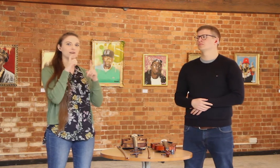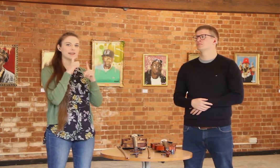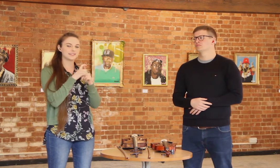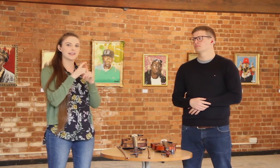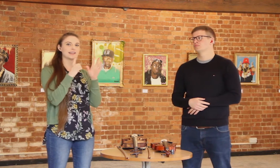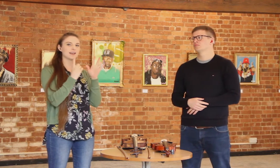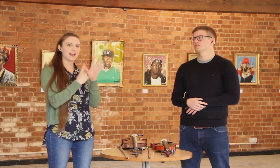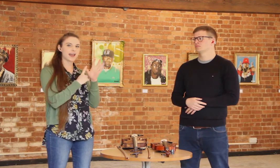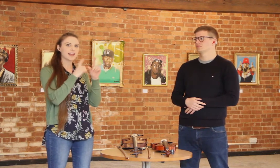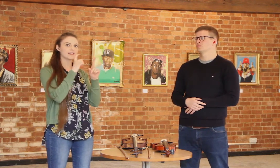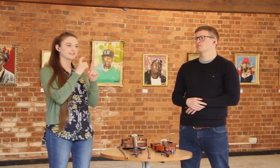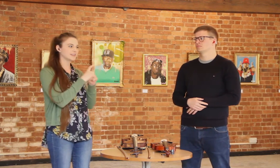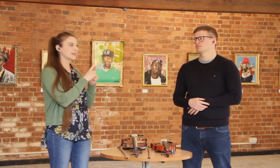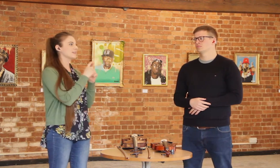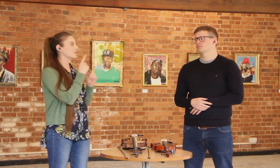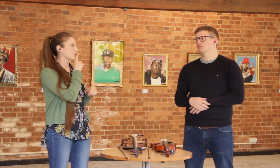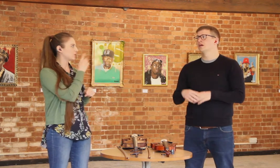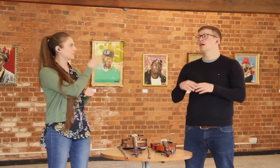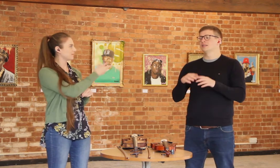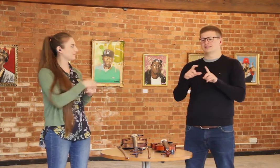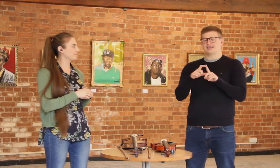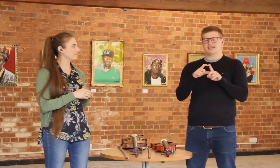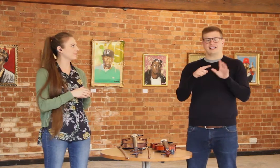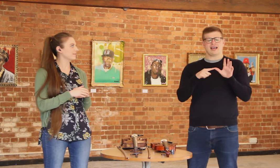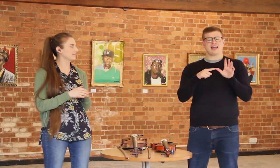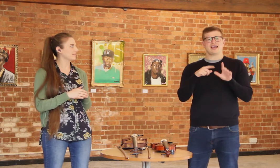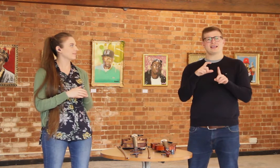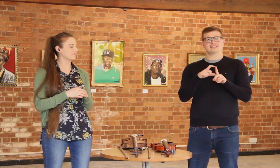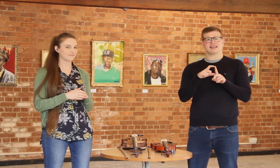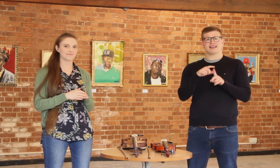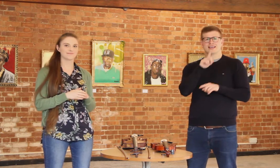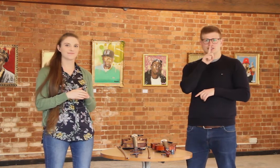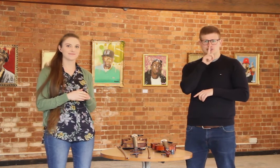E (singing): D, A, D, sh! S (singing): D, A, D, sh!